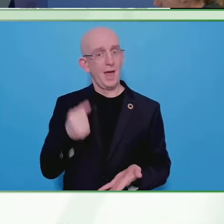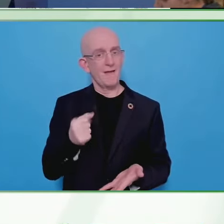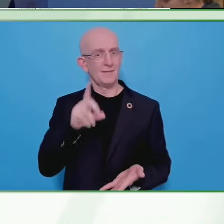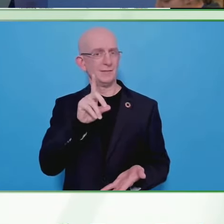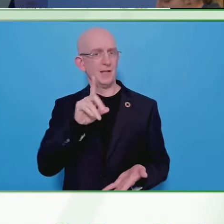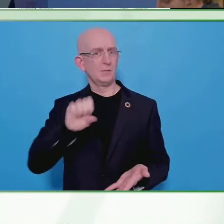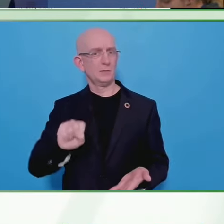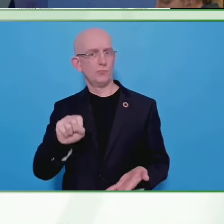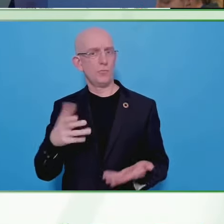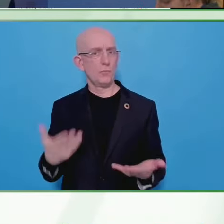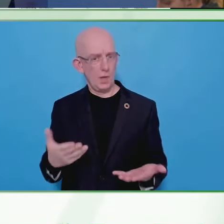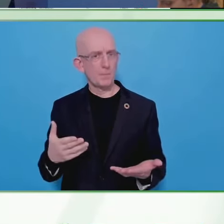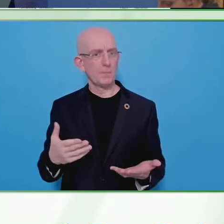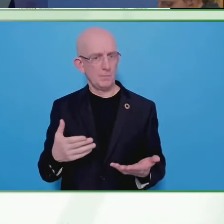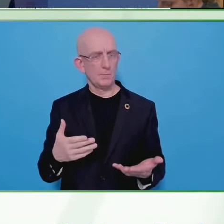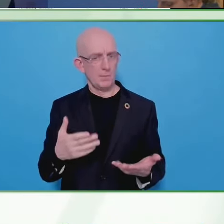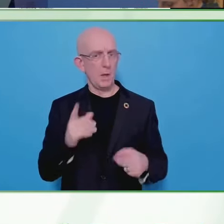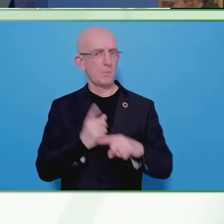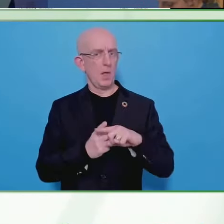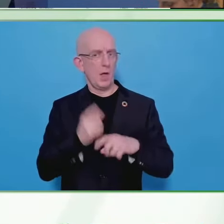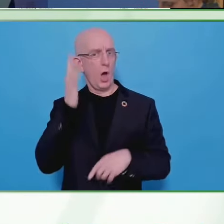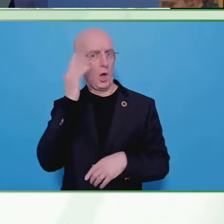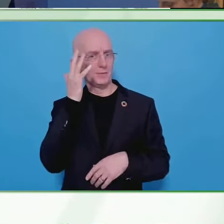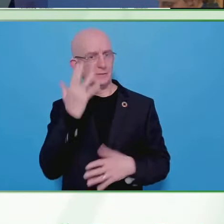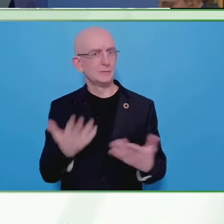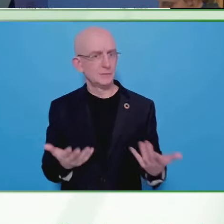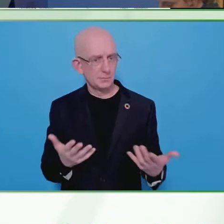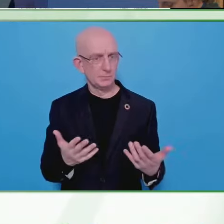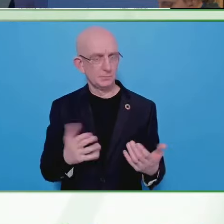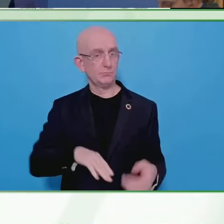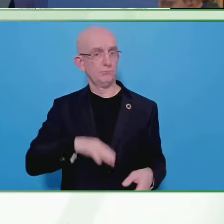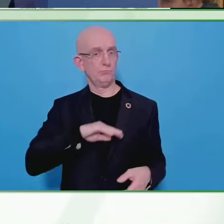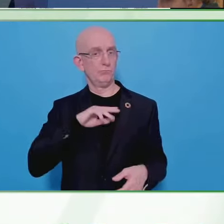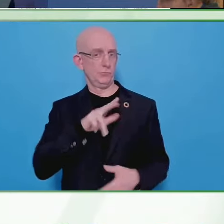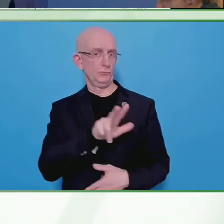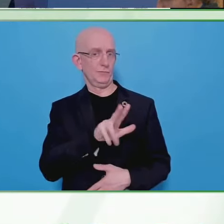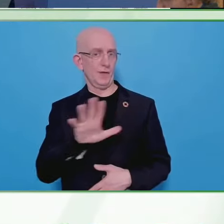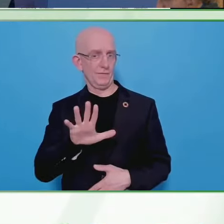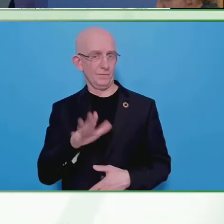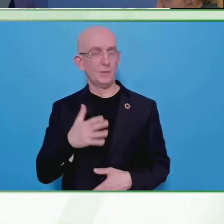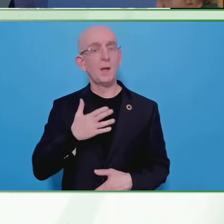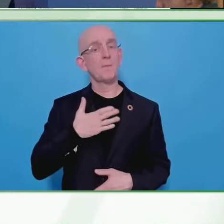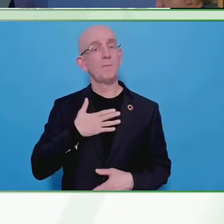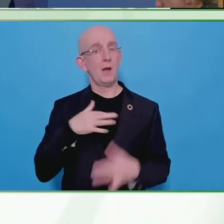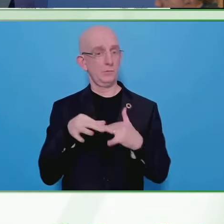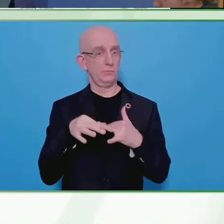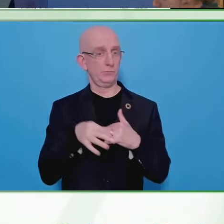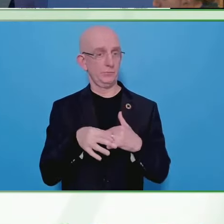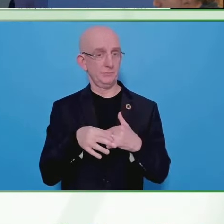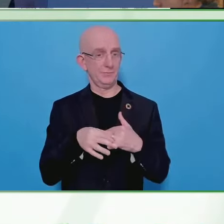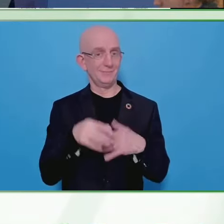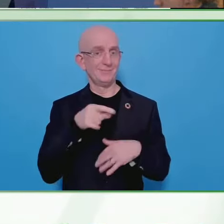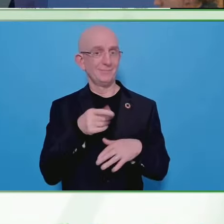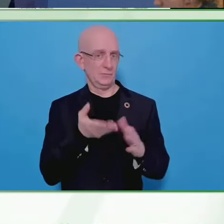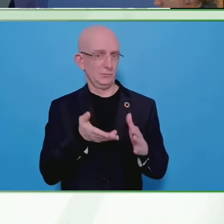We want to create a fully accessible platform. I see we create disability platforms that are not accessible